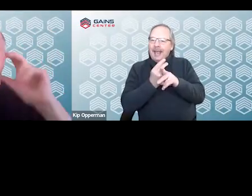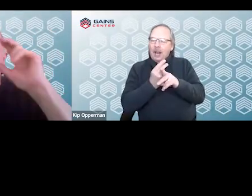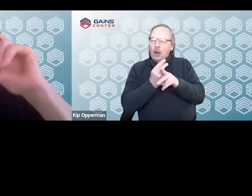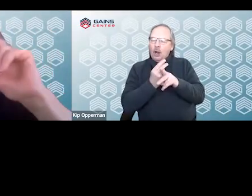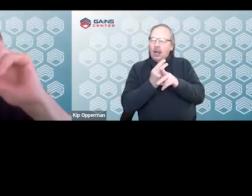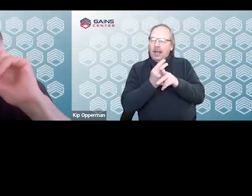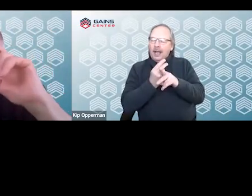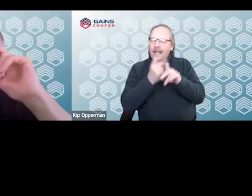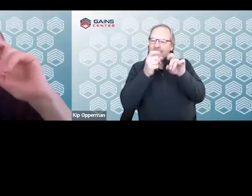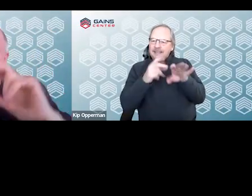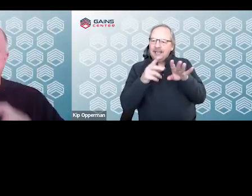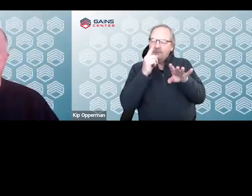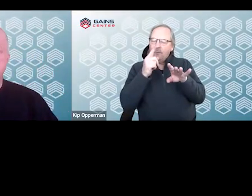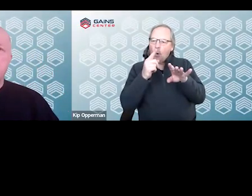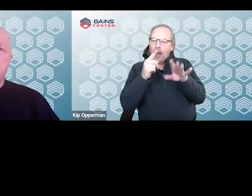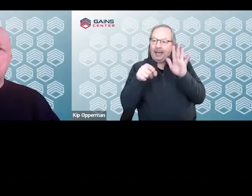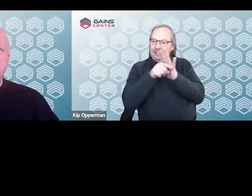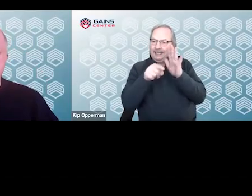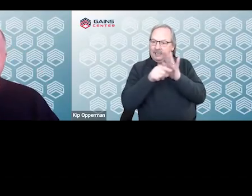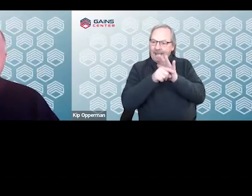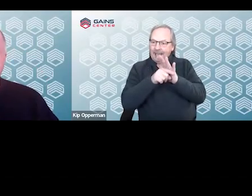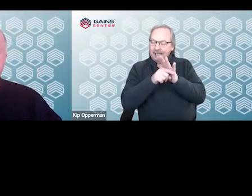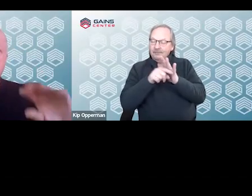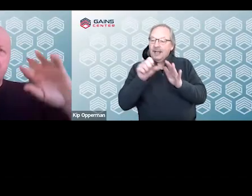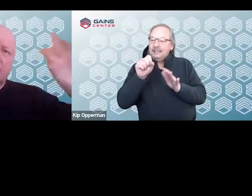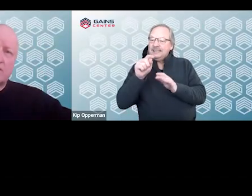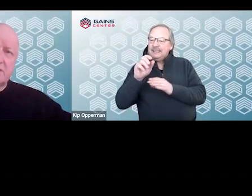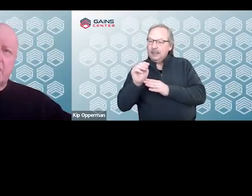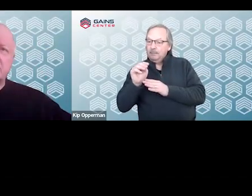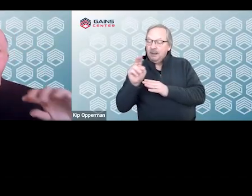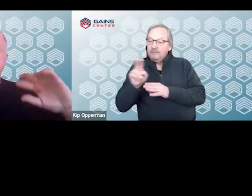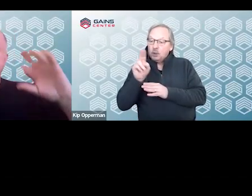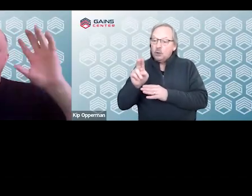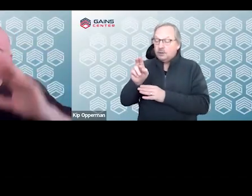And we only are looking at stimulant use. If they're using opioids, if they're using benzos,